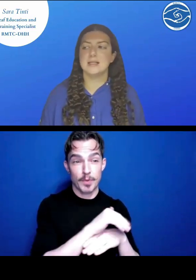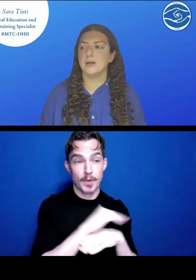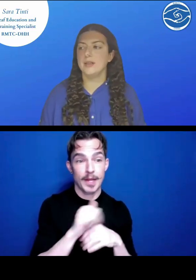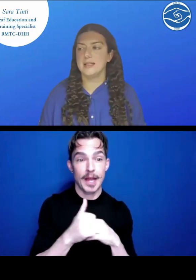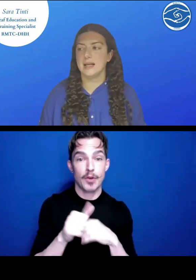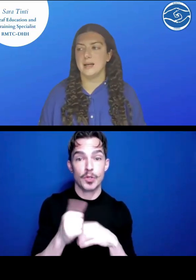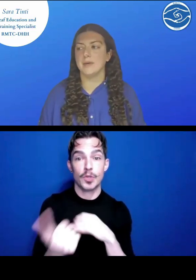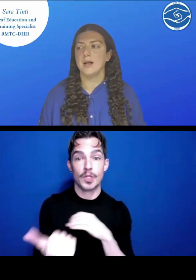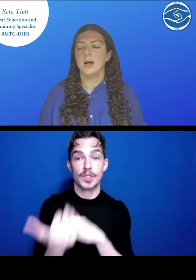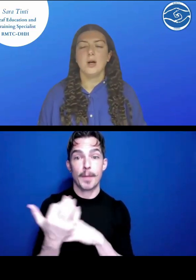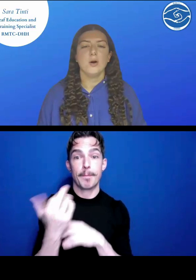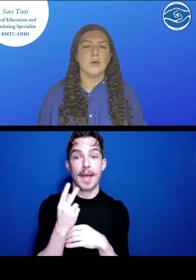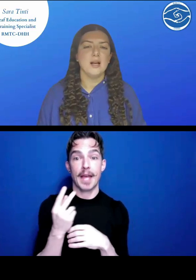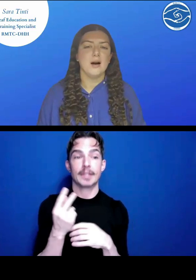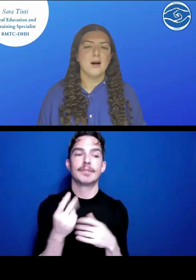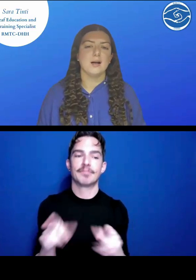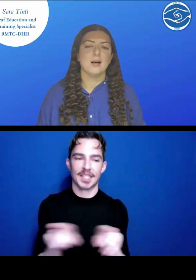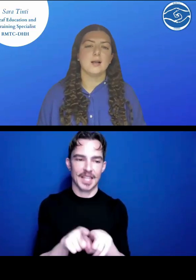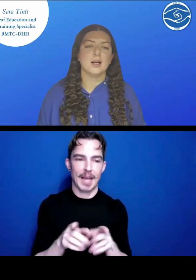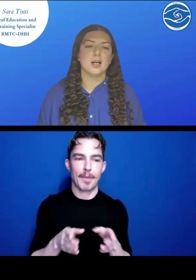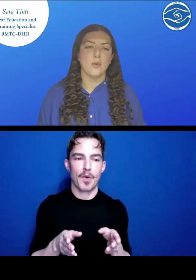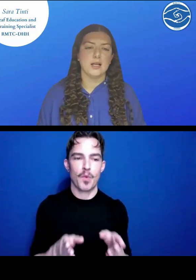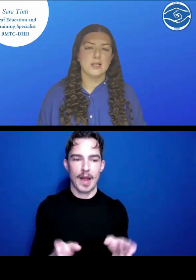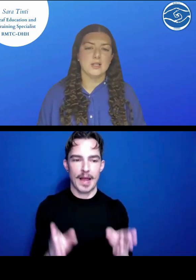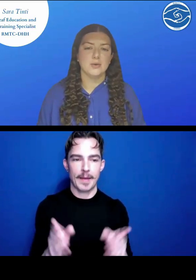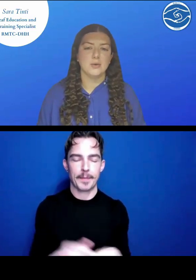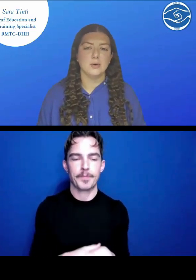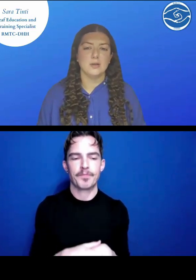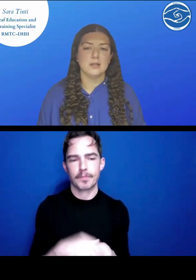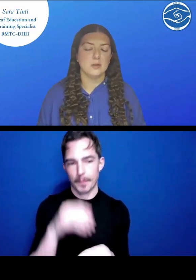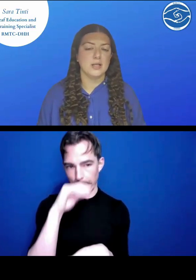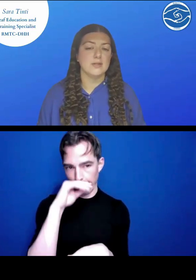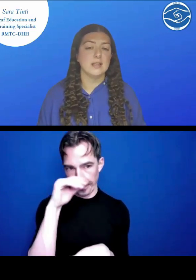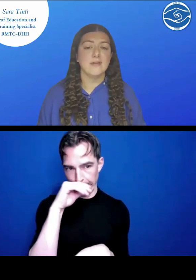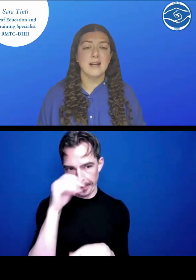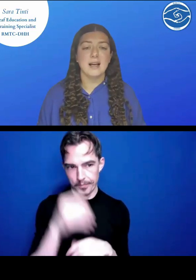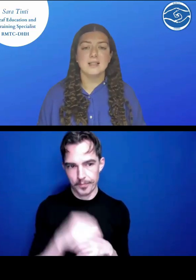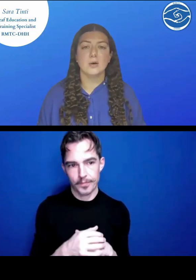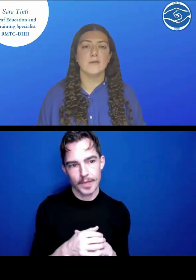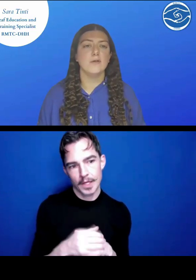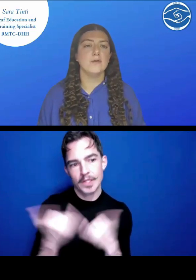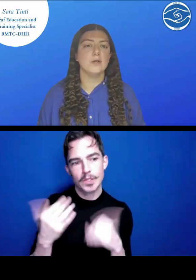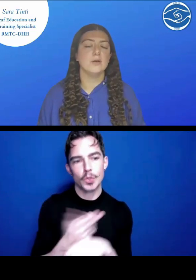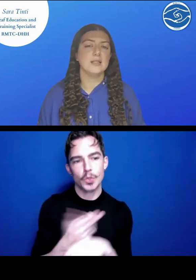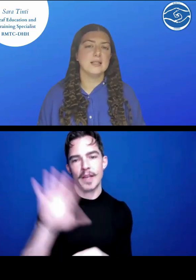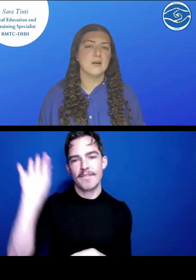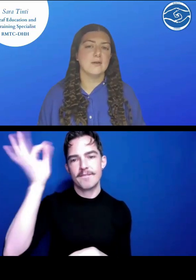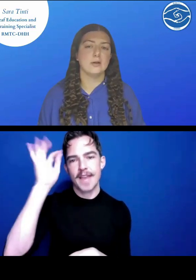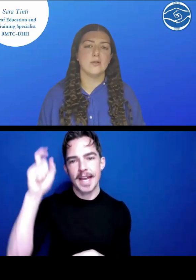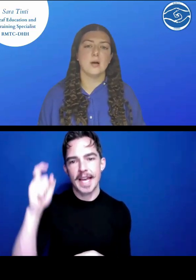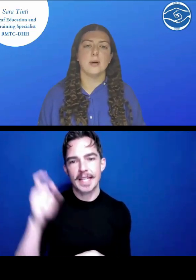is still the same. We are going to still be using FedEx. So, if you've used things out of our loan